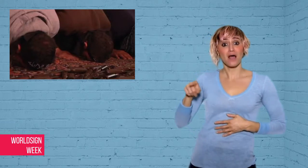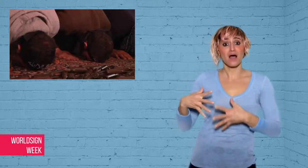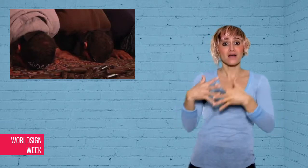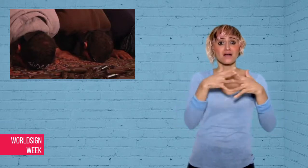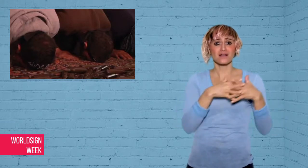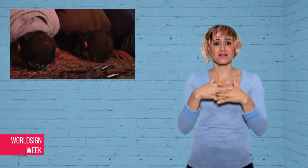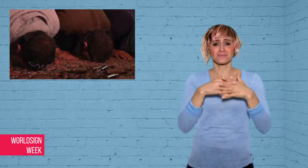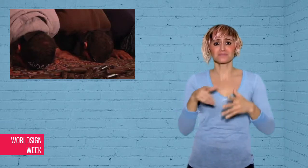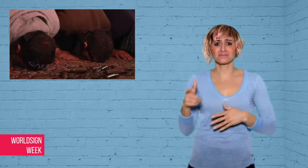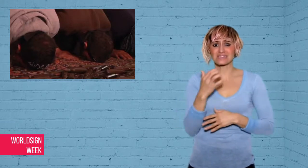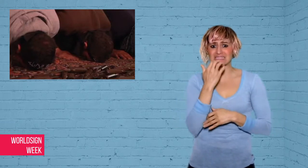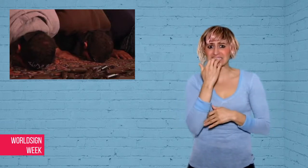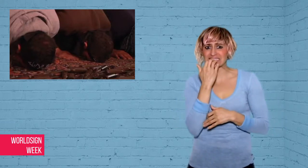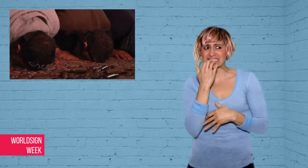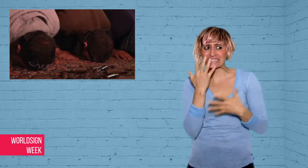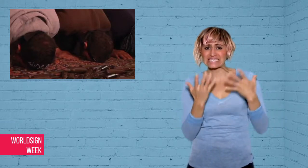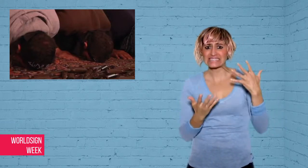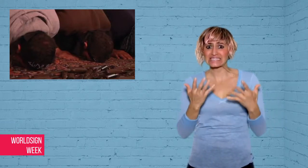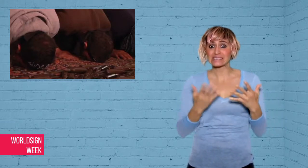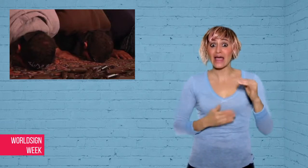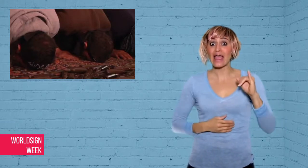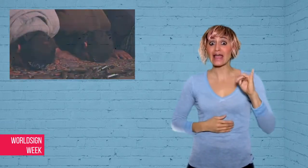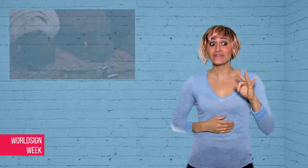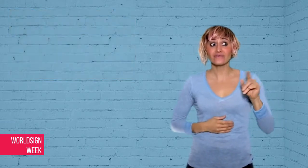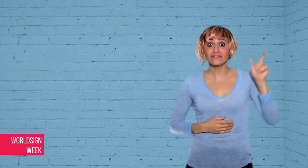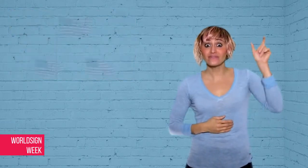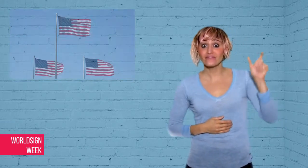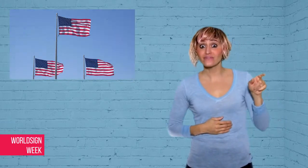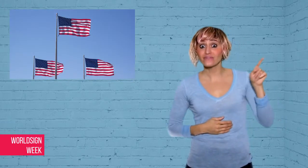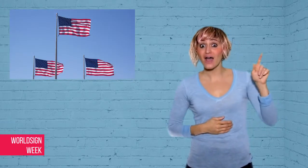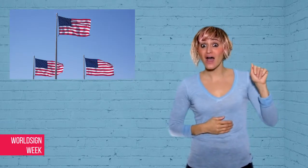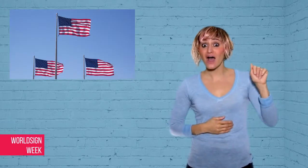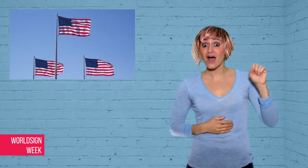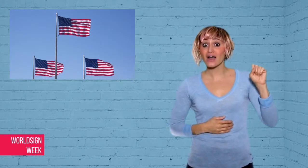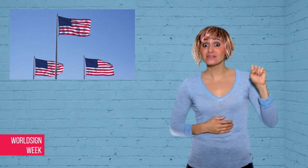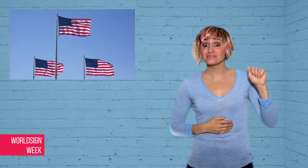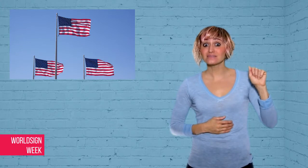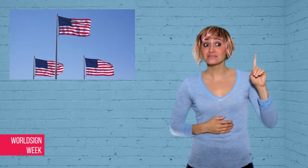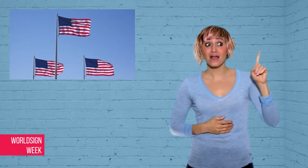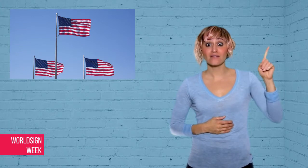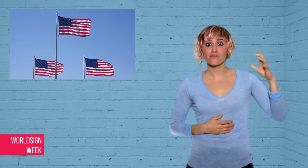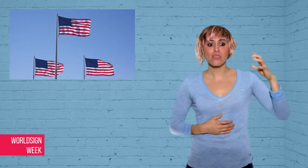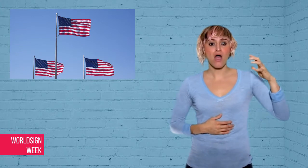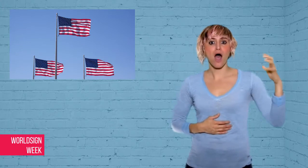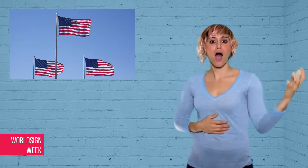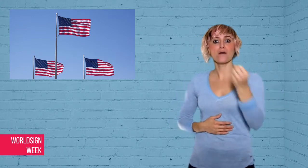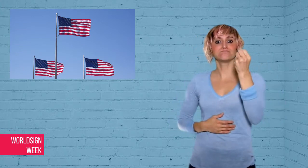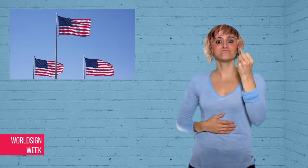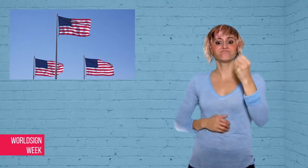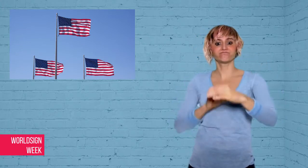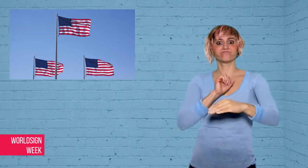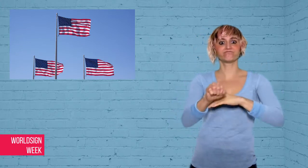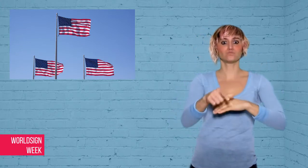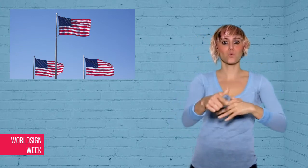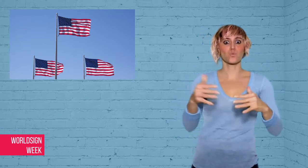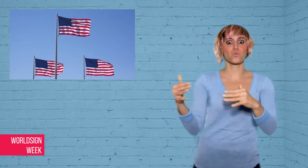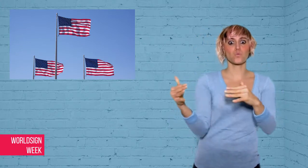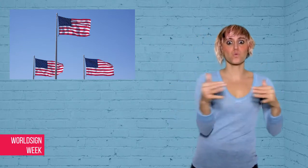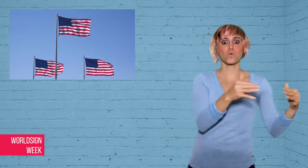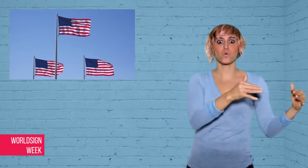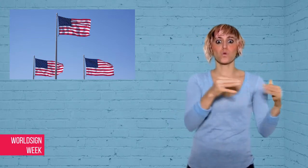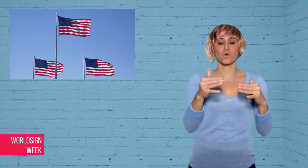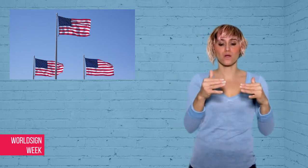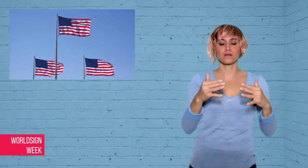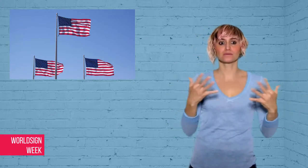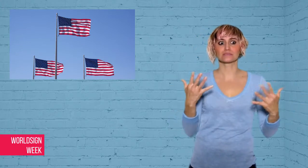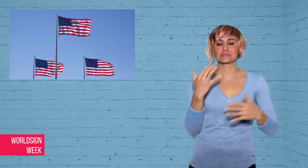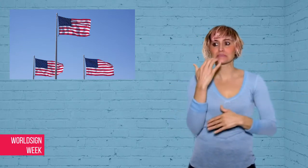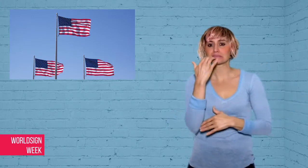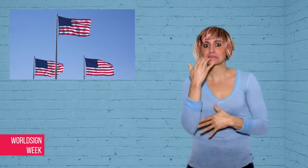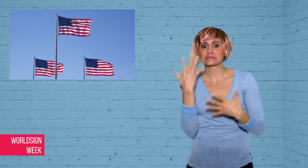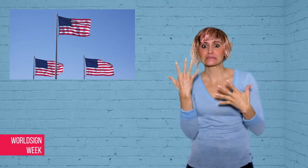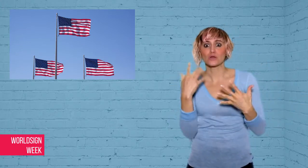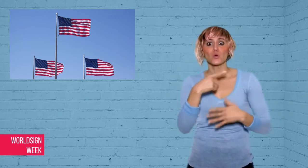The US fear Russia would win a lot